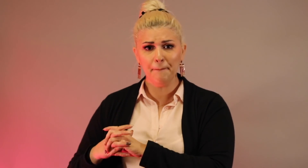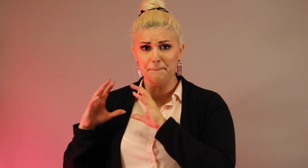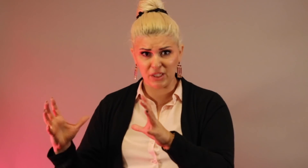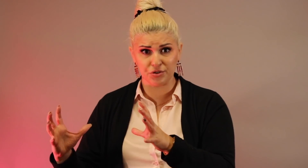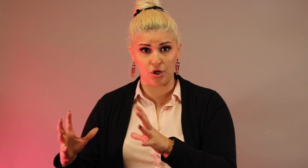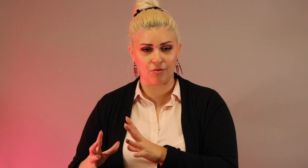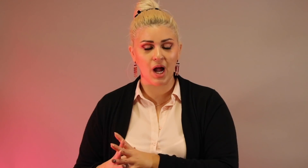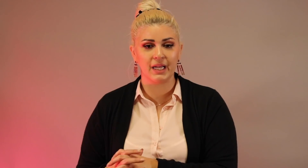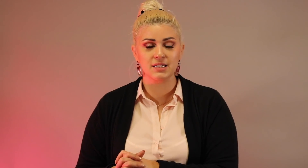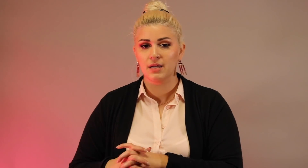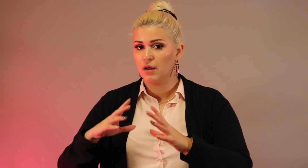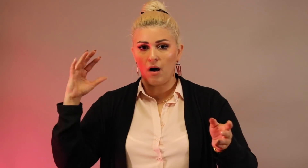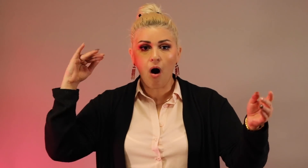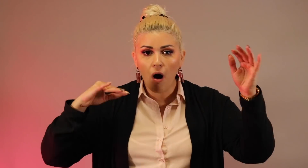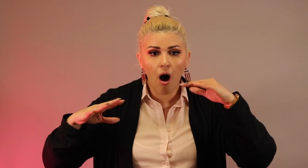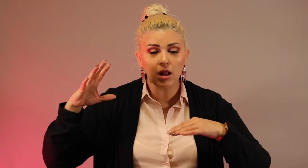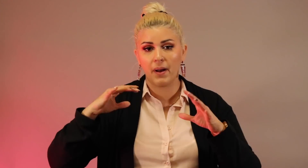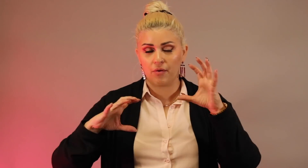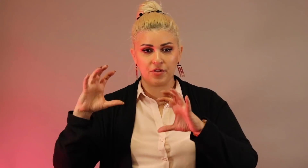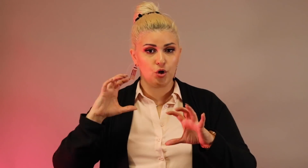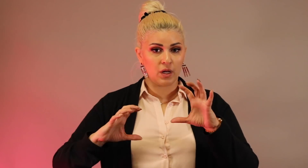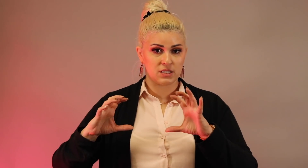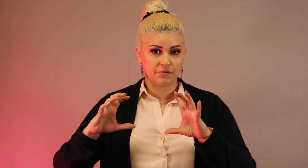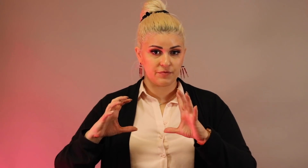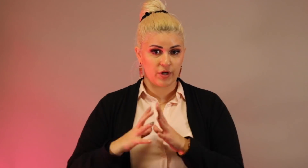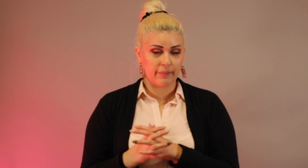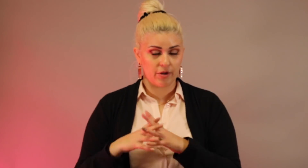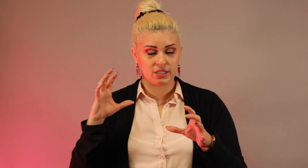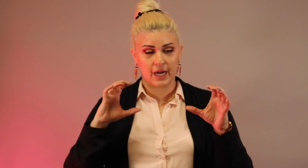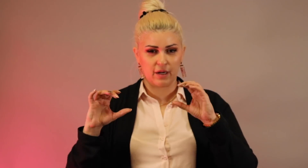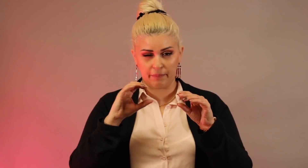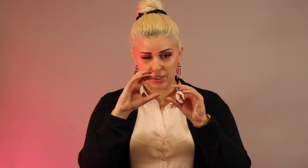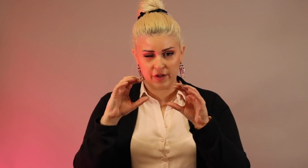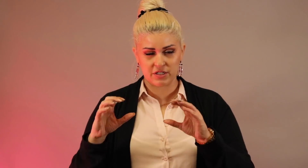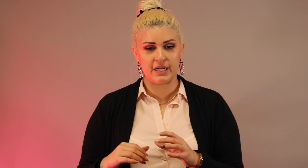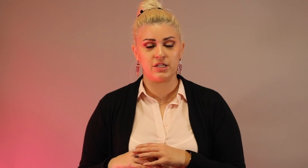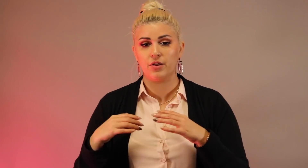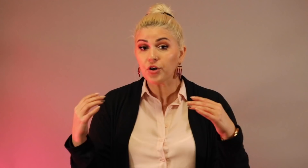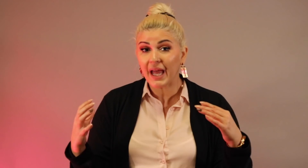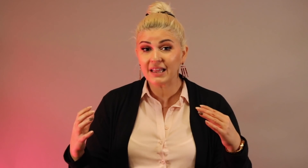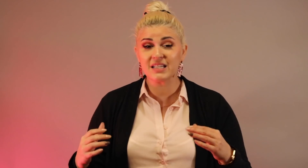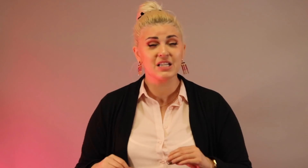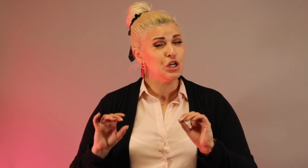Build Your Rocket, all about the nuances of this vocabulary sign and a bunch of other signs that are like this.